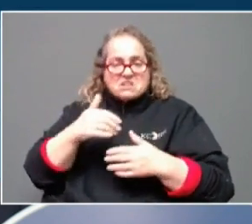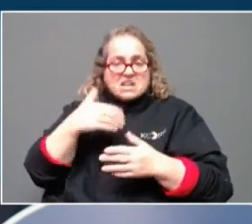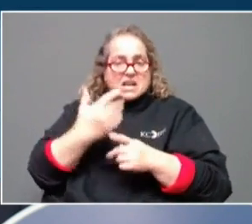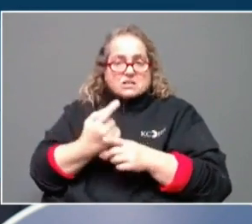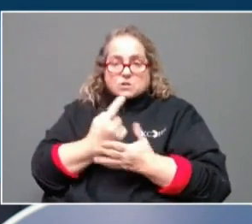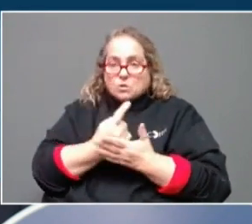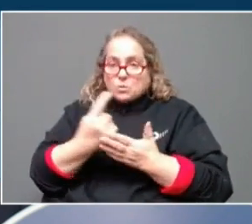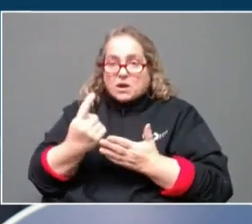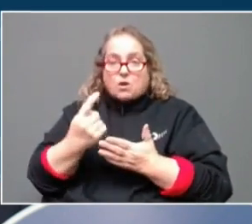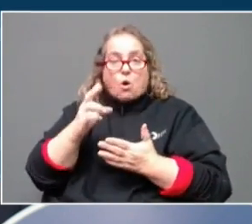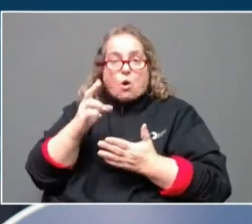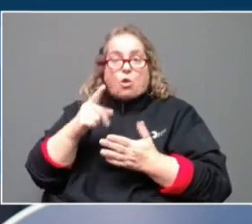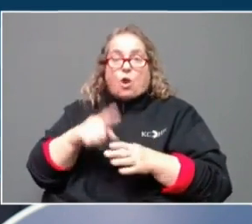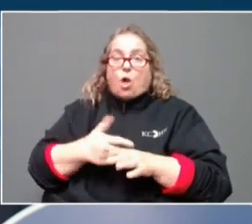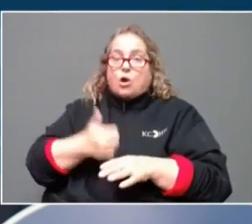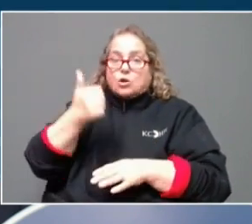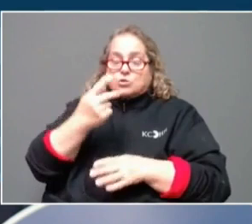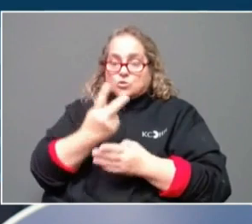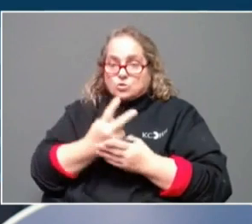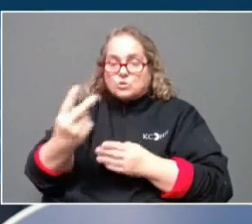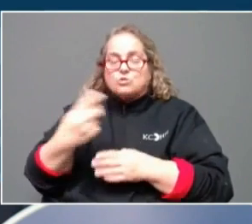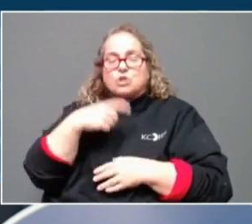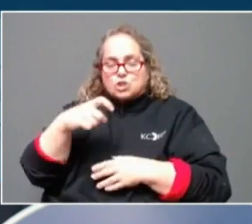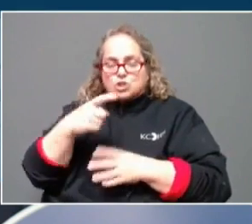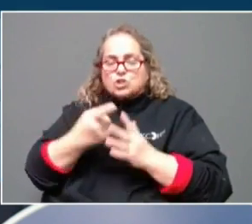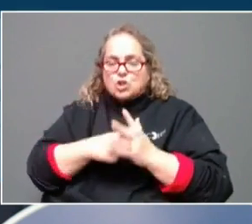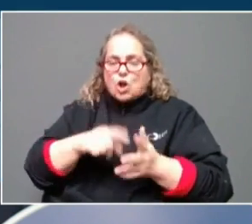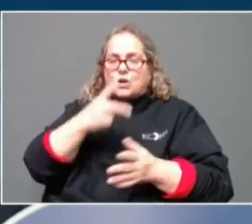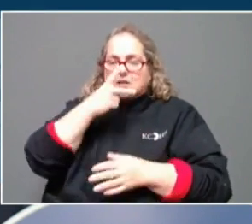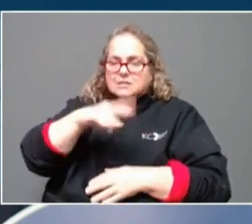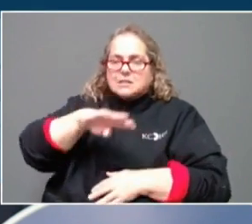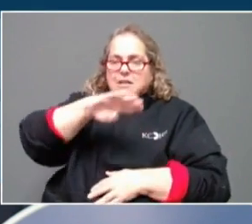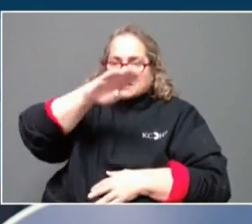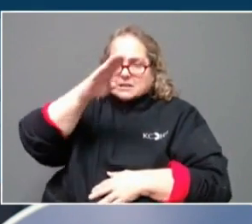should start seeing the backside of this escalation. So if that's the case,